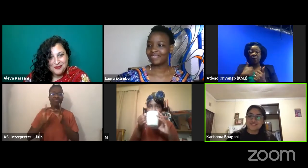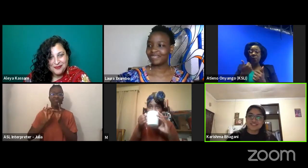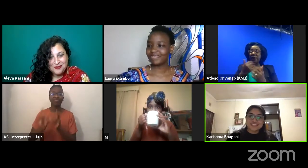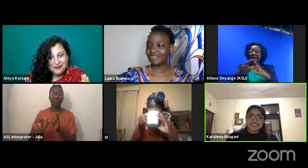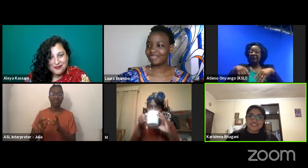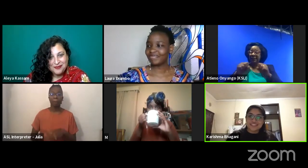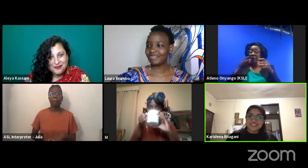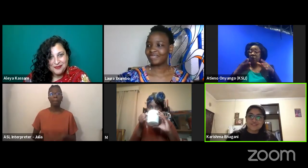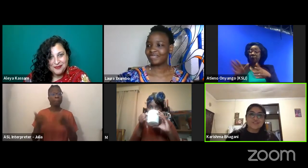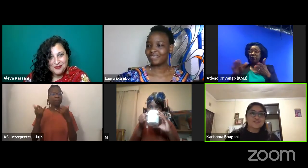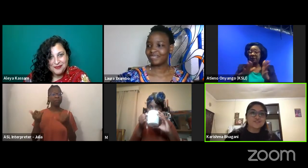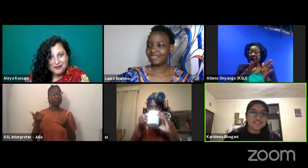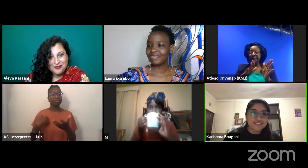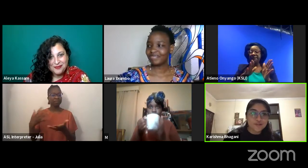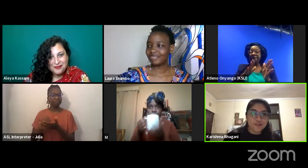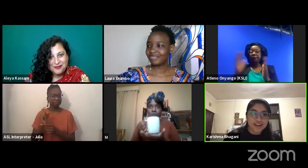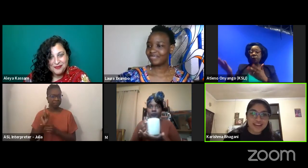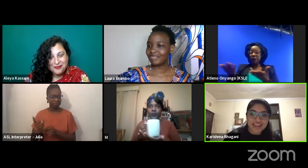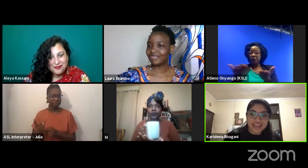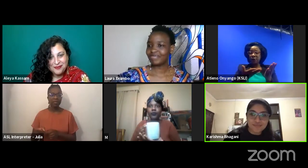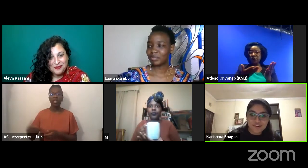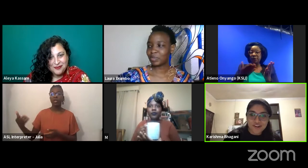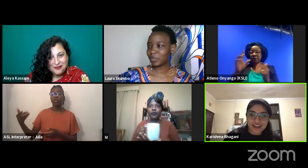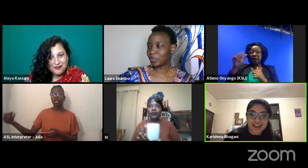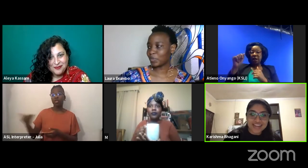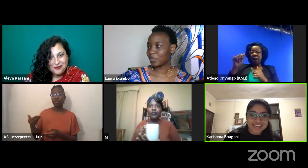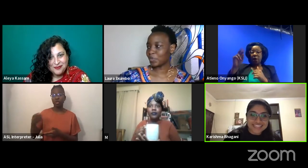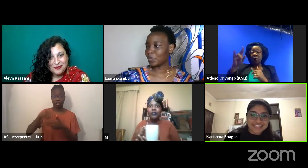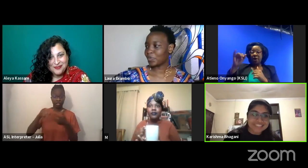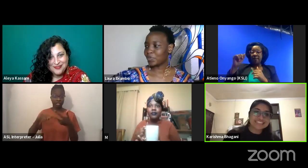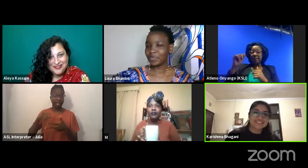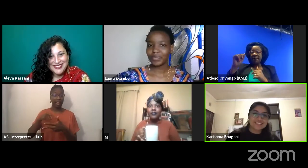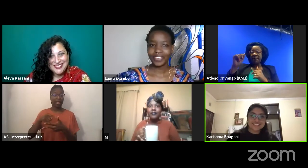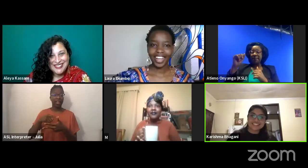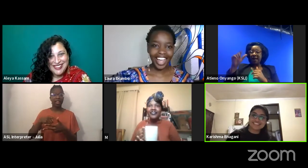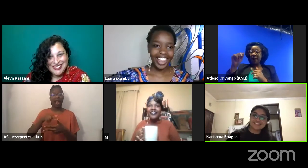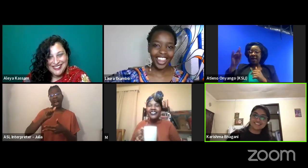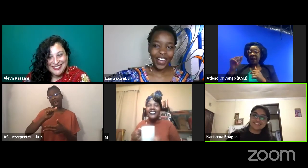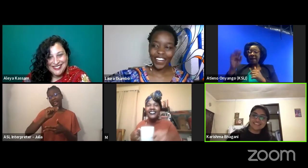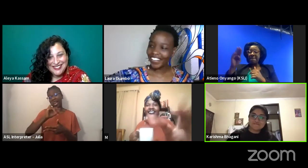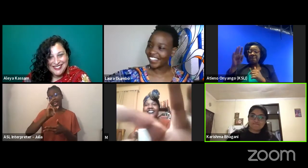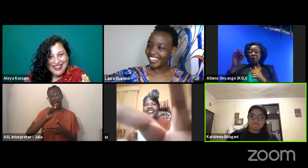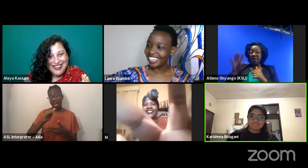to just introduce Laura, Aleya, Moraa. Hi ladies, so good to see you.